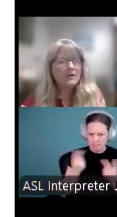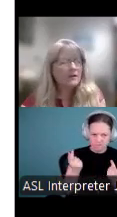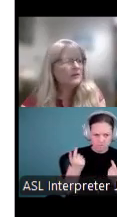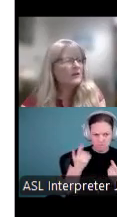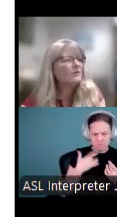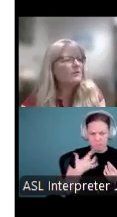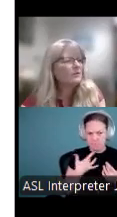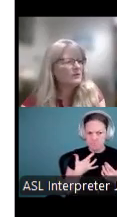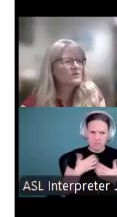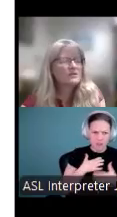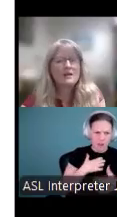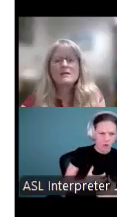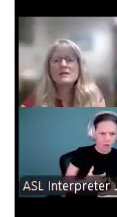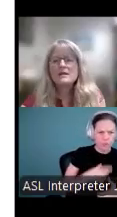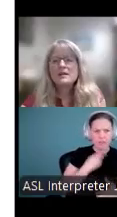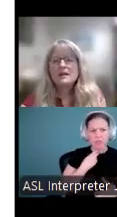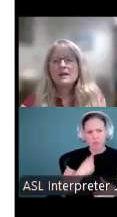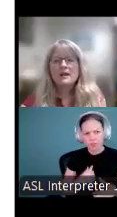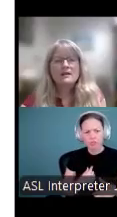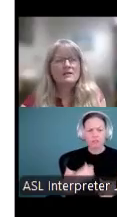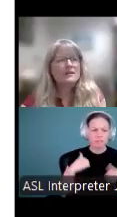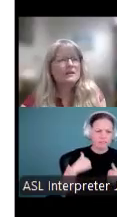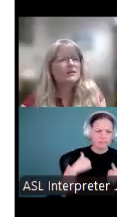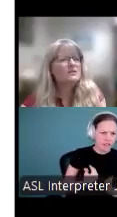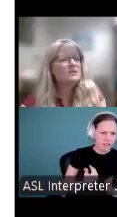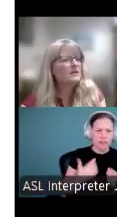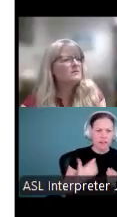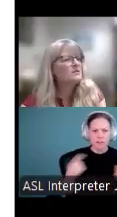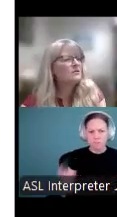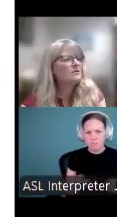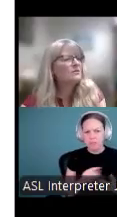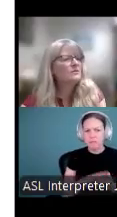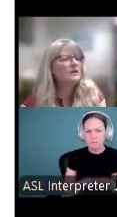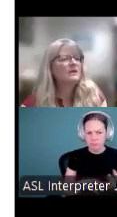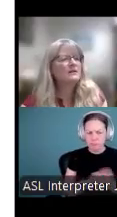they're hungry, when they're thirsty, and a good time to kind